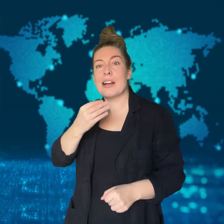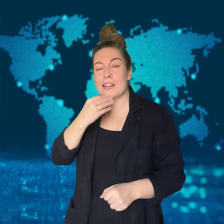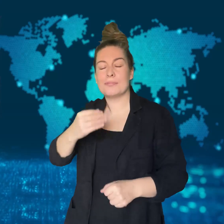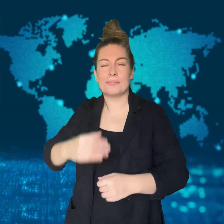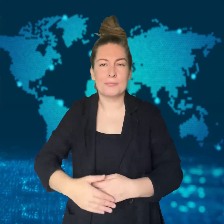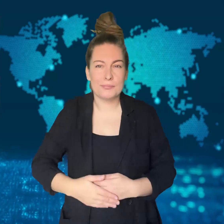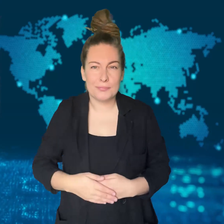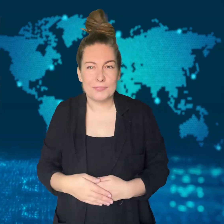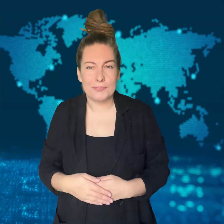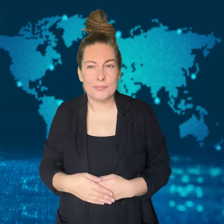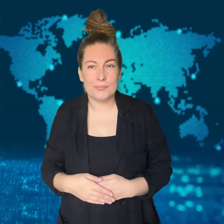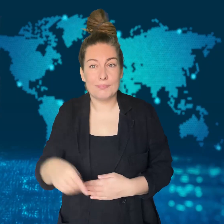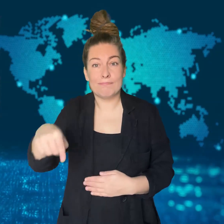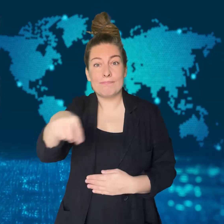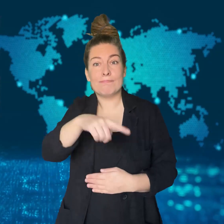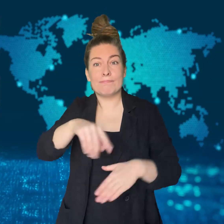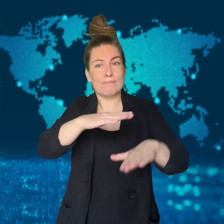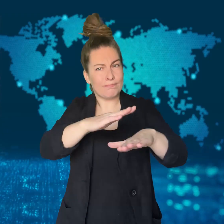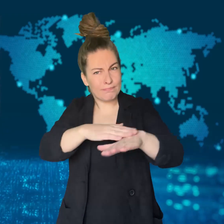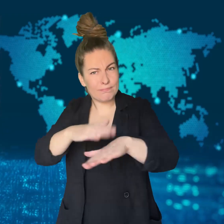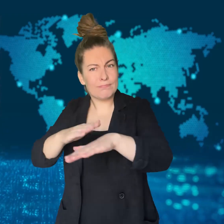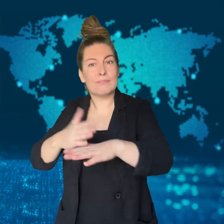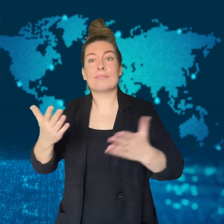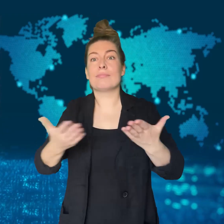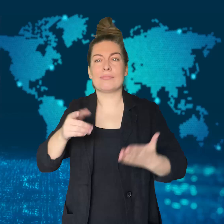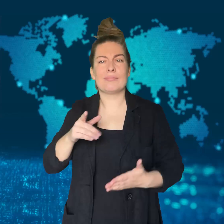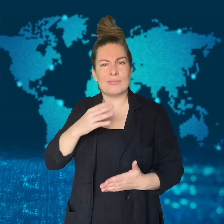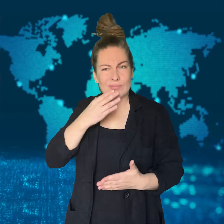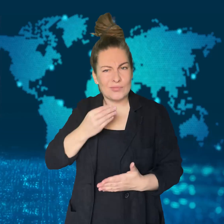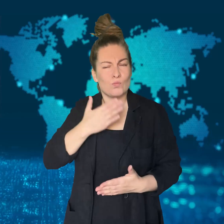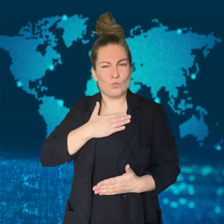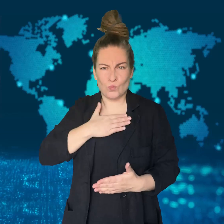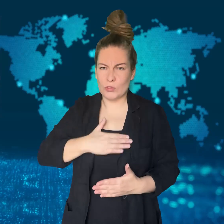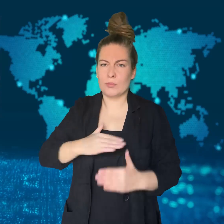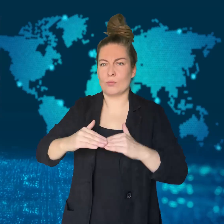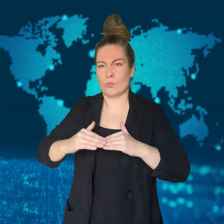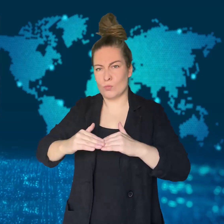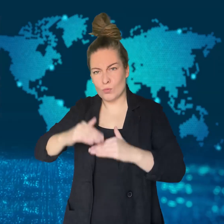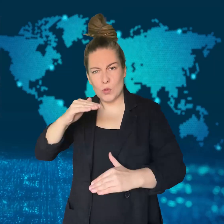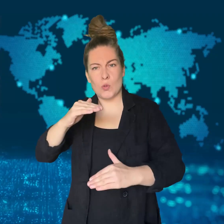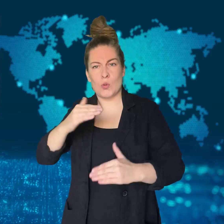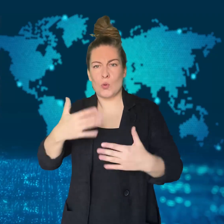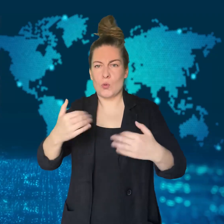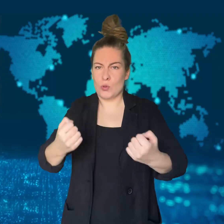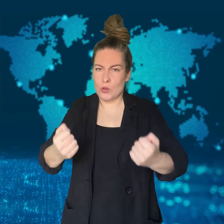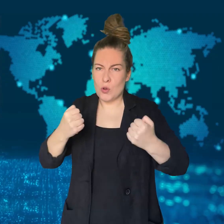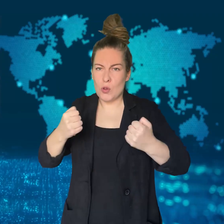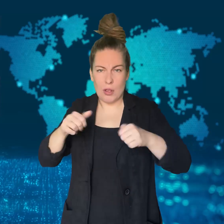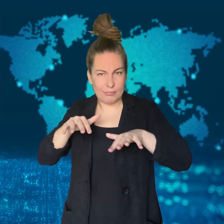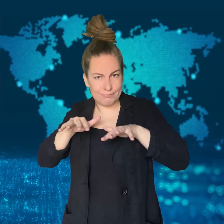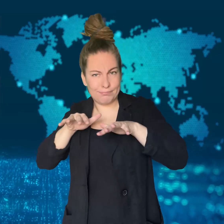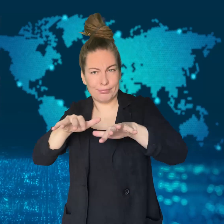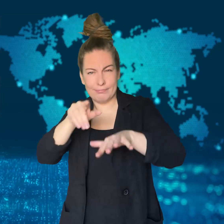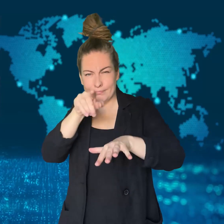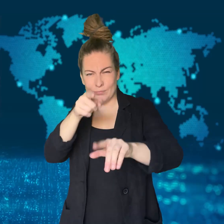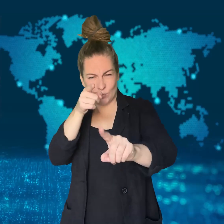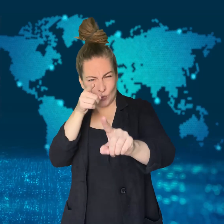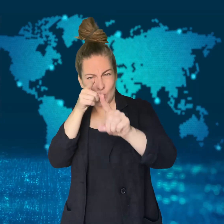use force against terrorists